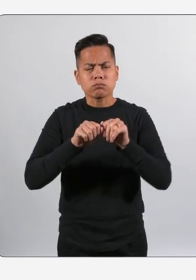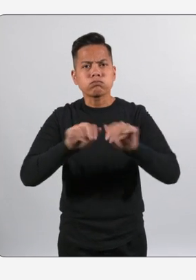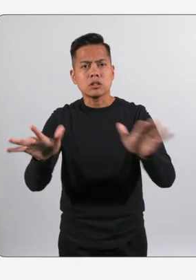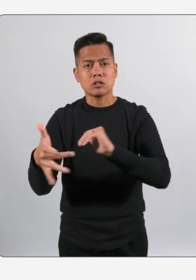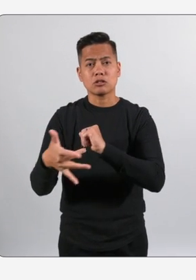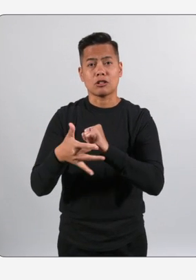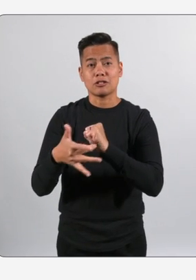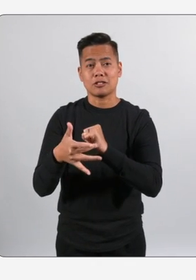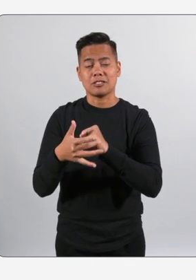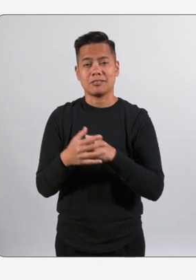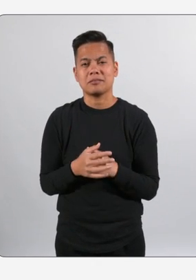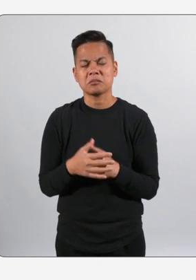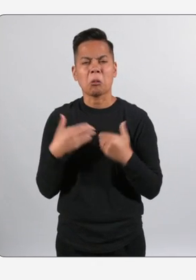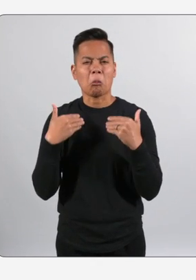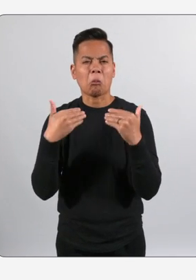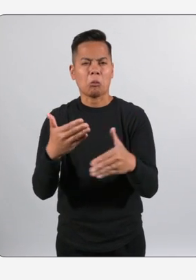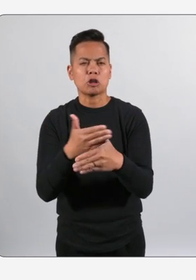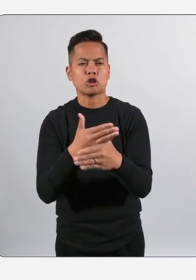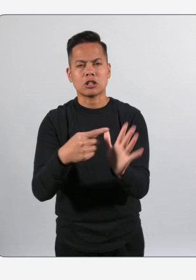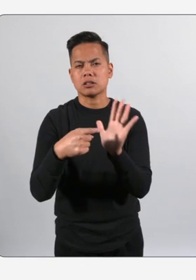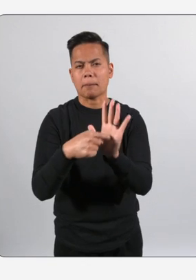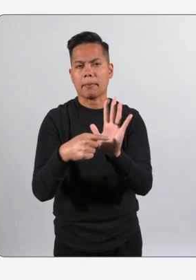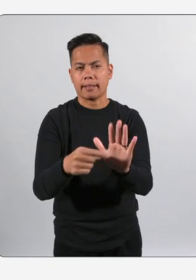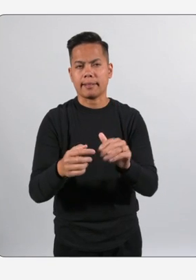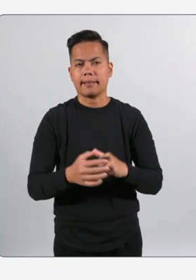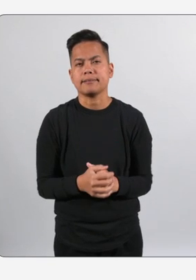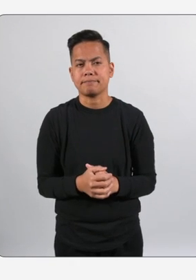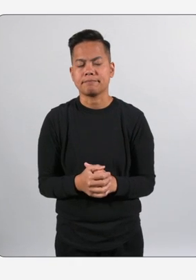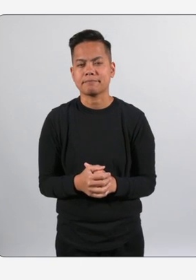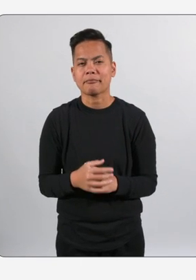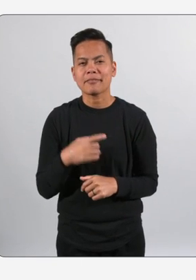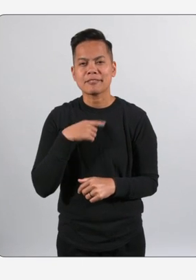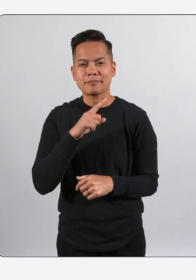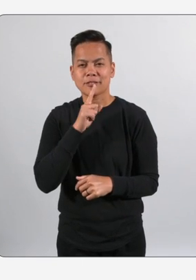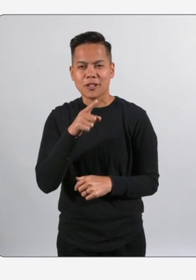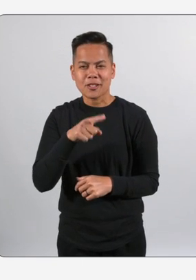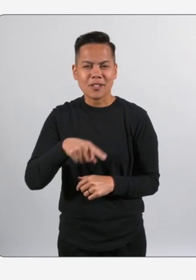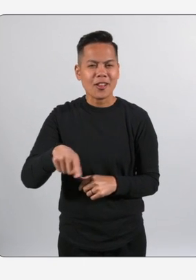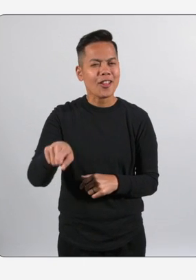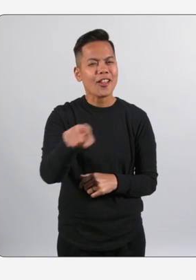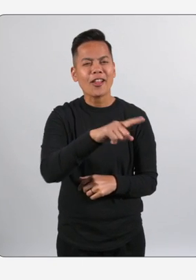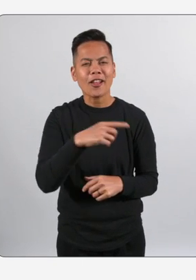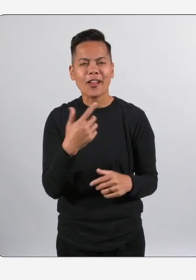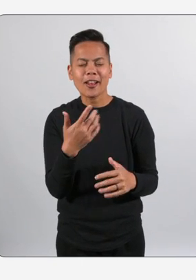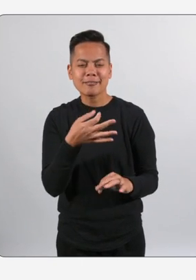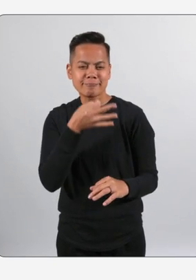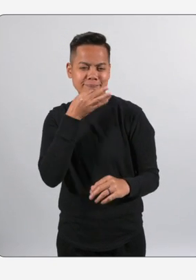So let me share just a few examples here. I'm sure you'll all avid Google Maps users.